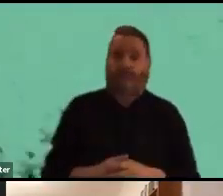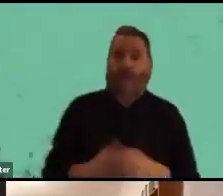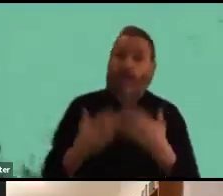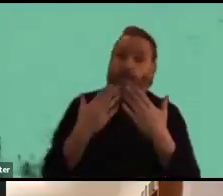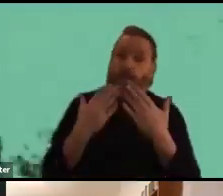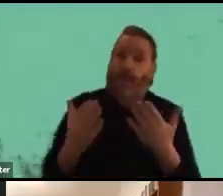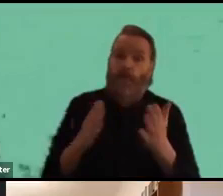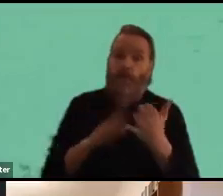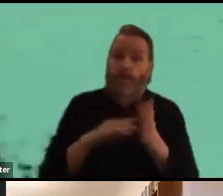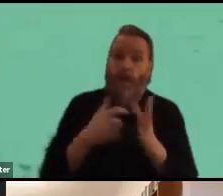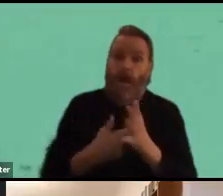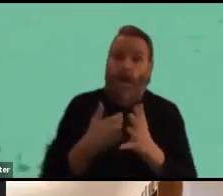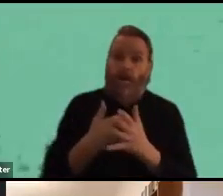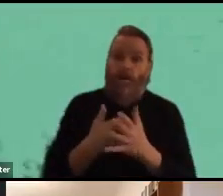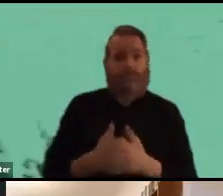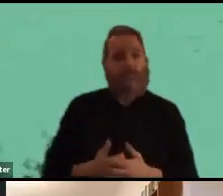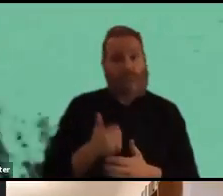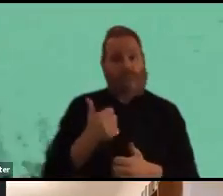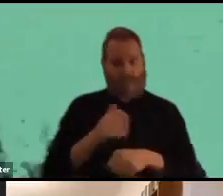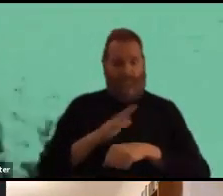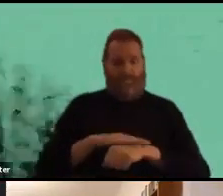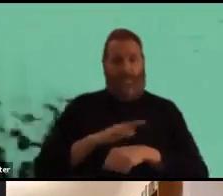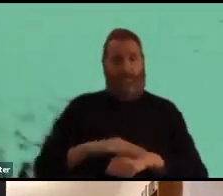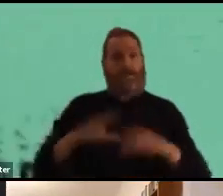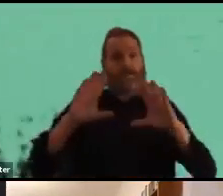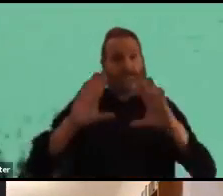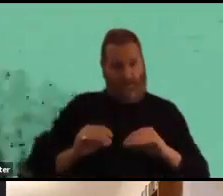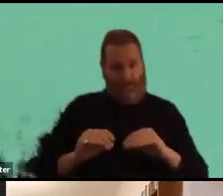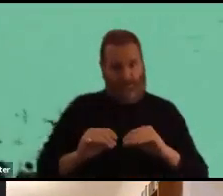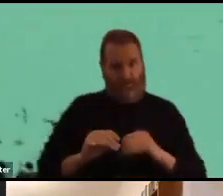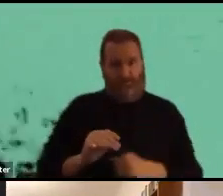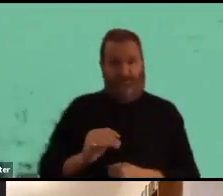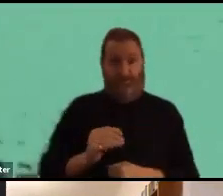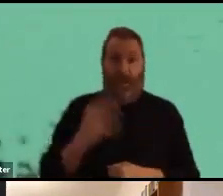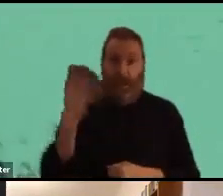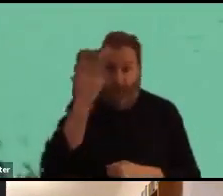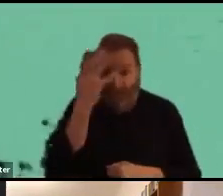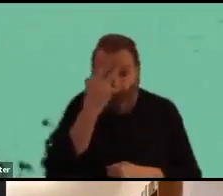probably a good note to finish on so apologies if we didn't get to your question we did get